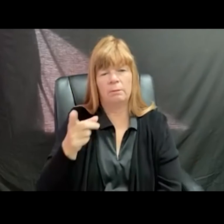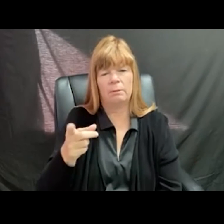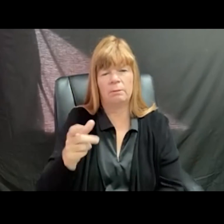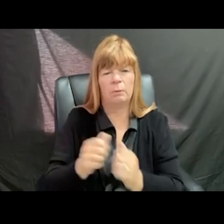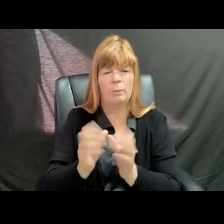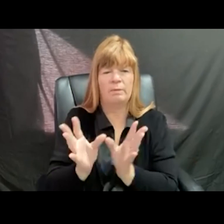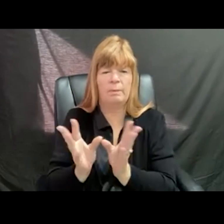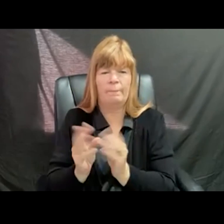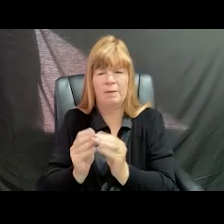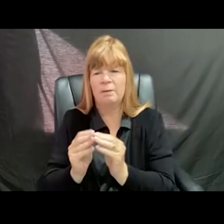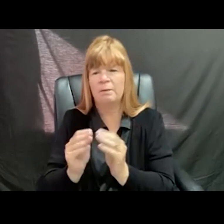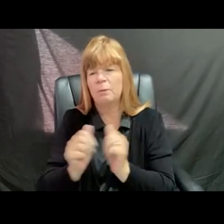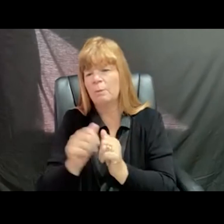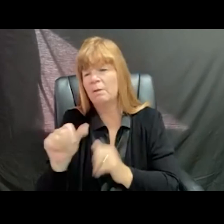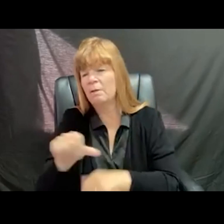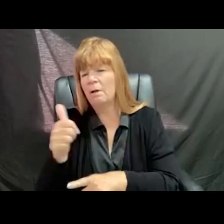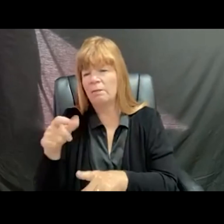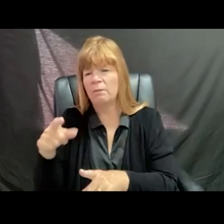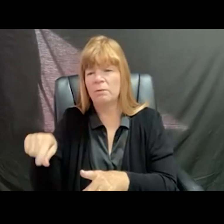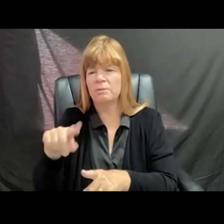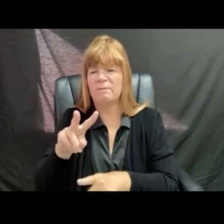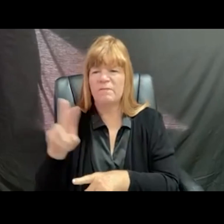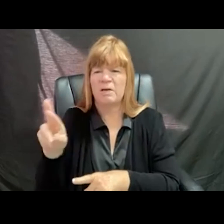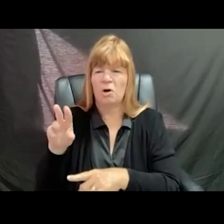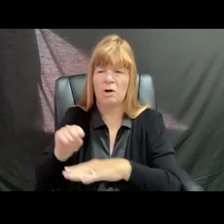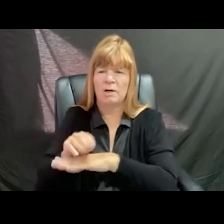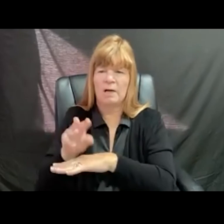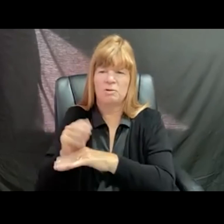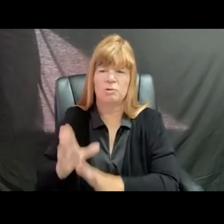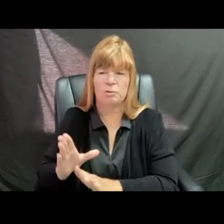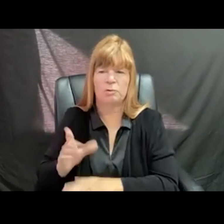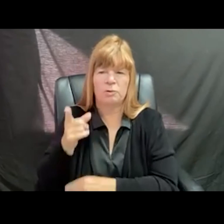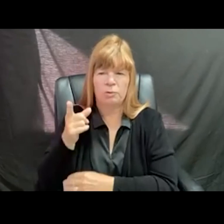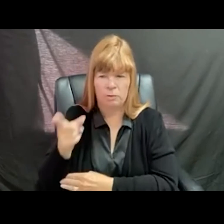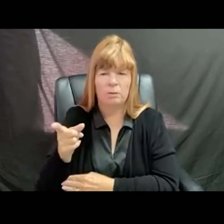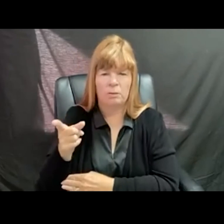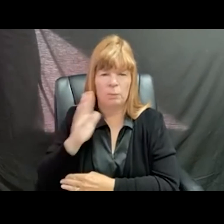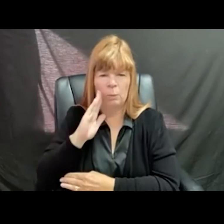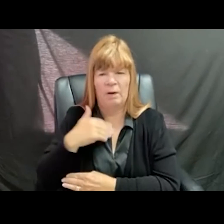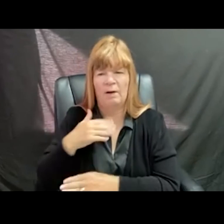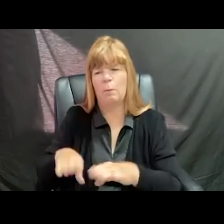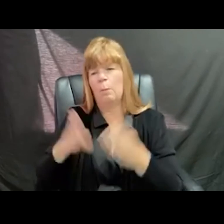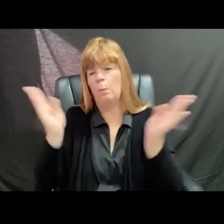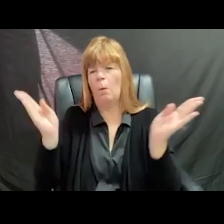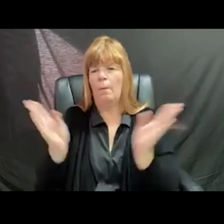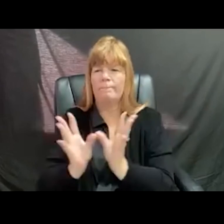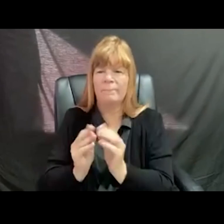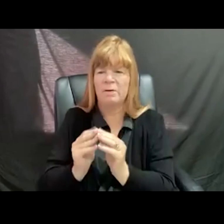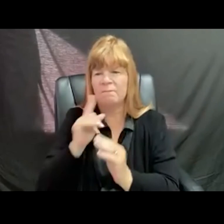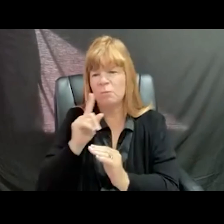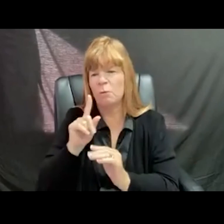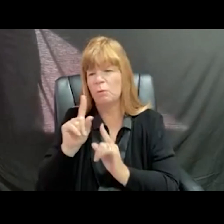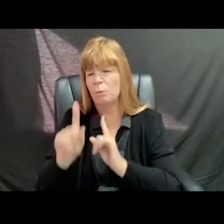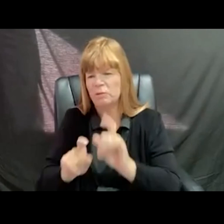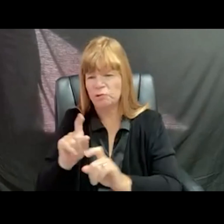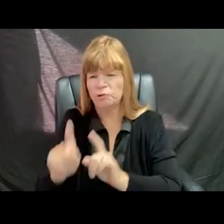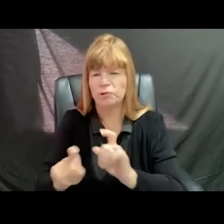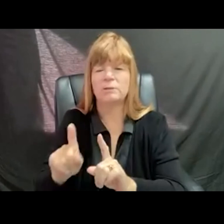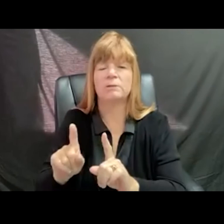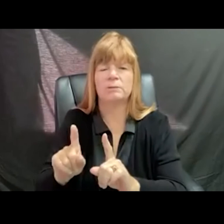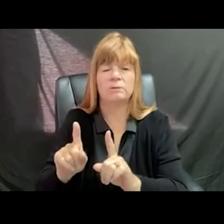there's a VR counselor that's going to have an open session for questions and at the booths or